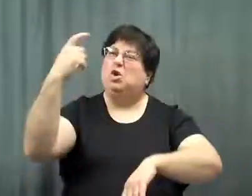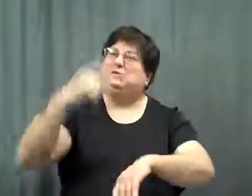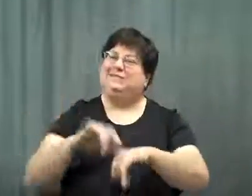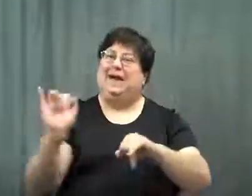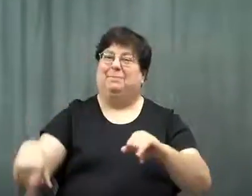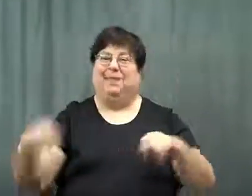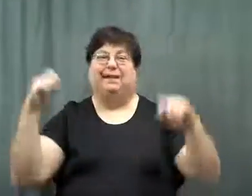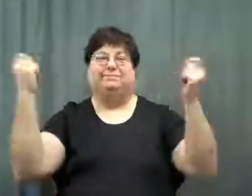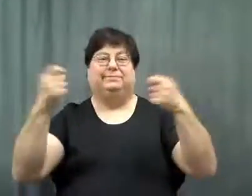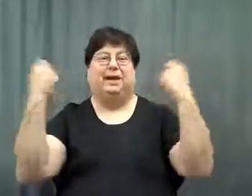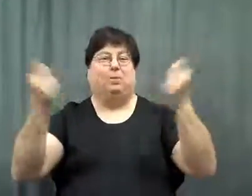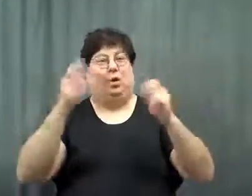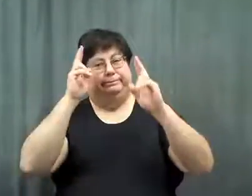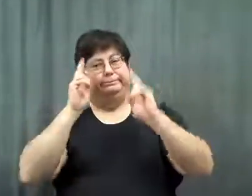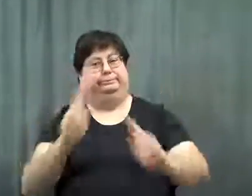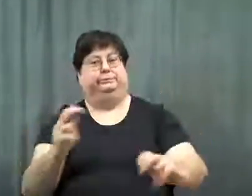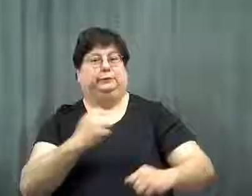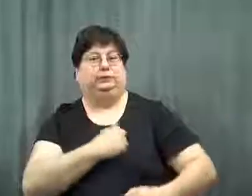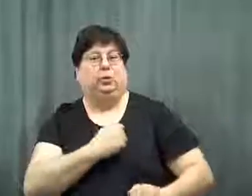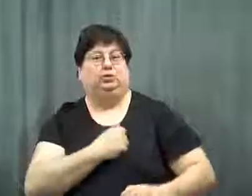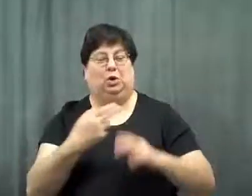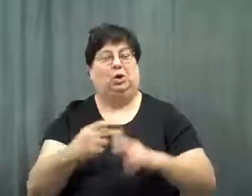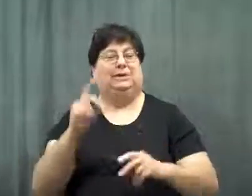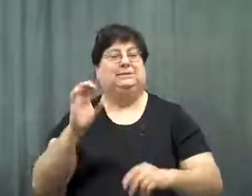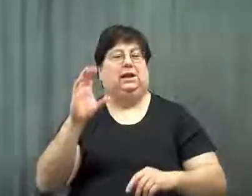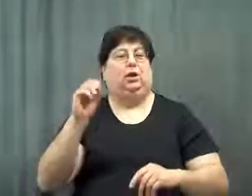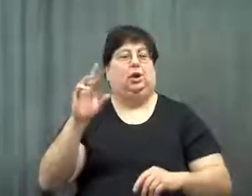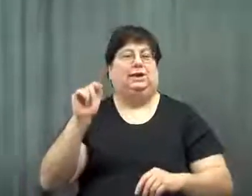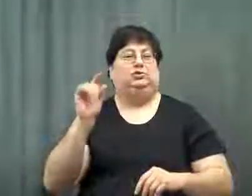That was the first time soldiers were honored, on Decoration Day.